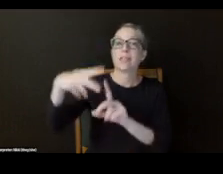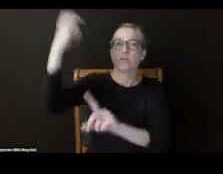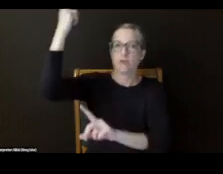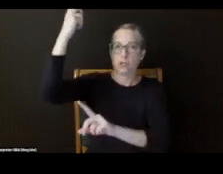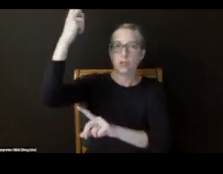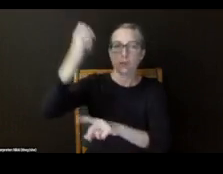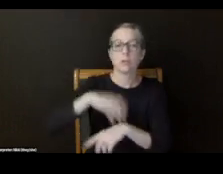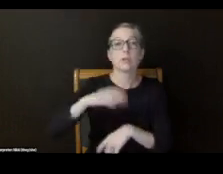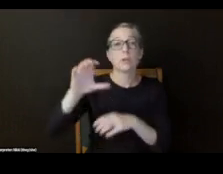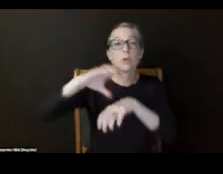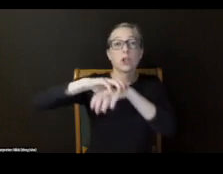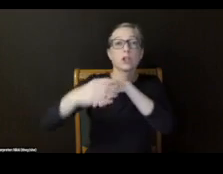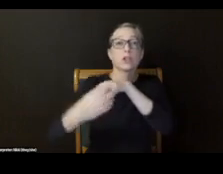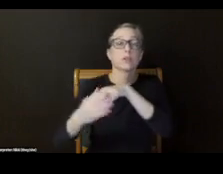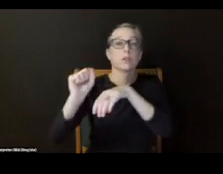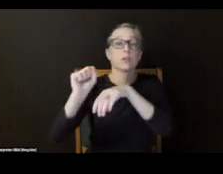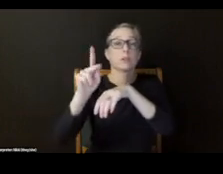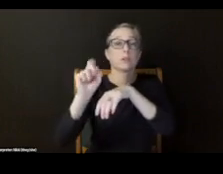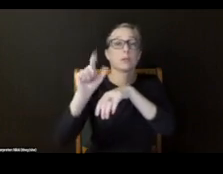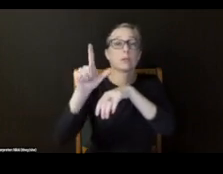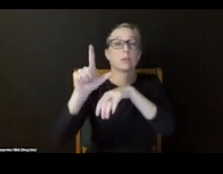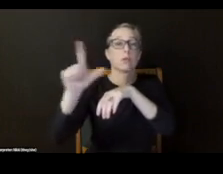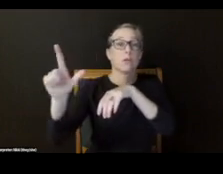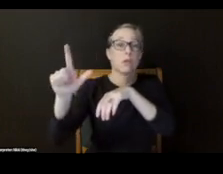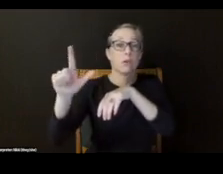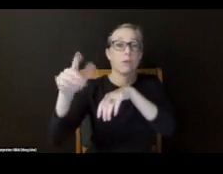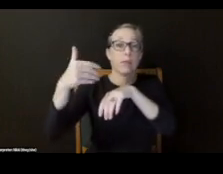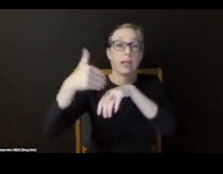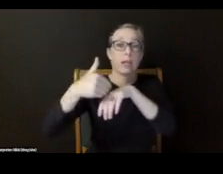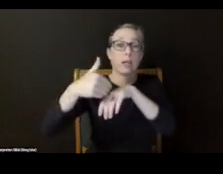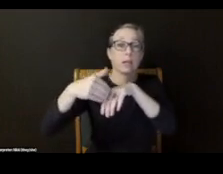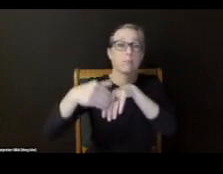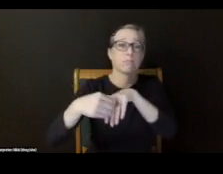or distractors that we twisted. And like she would have